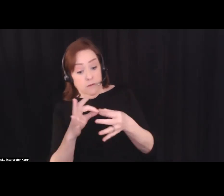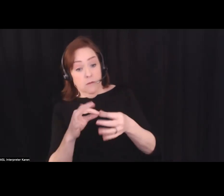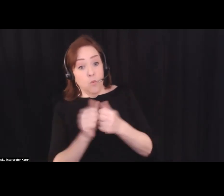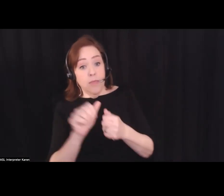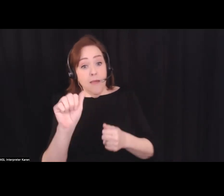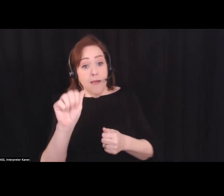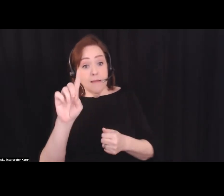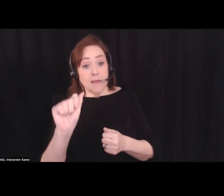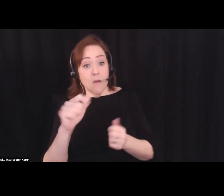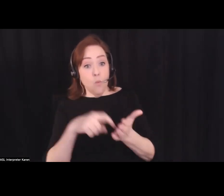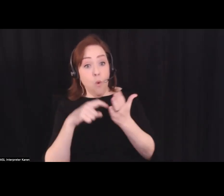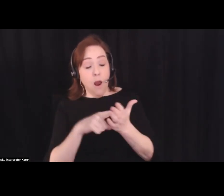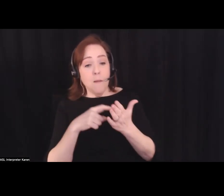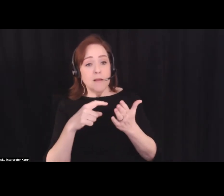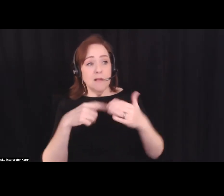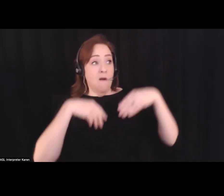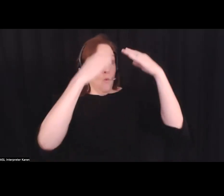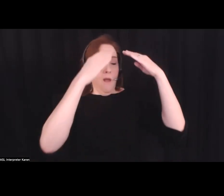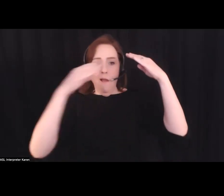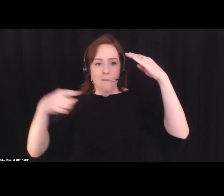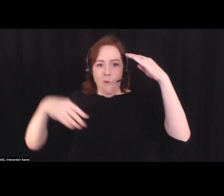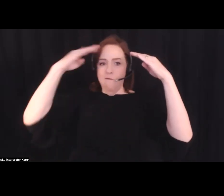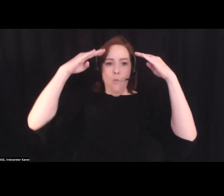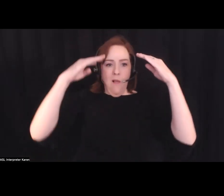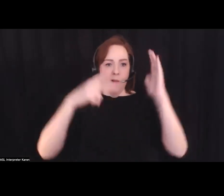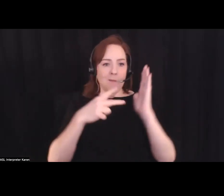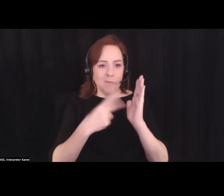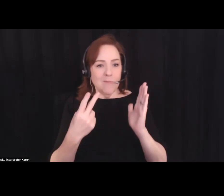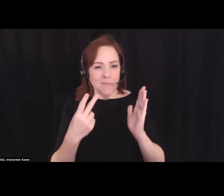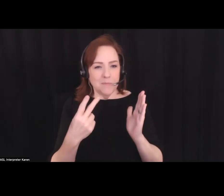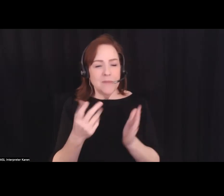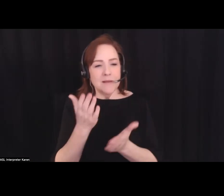feeling that already I can see that and some of the questions that are coming up that I hope we